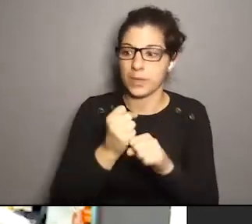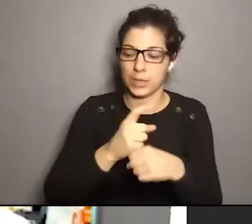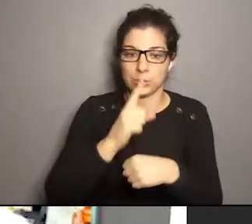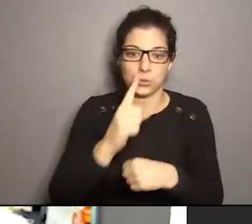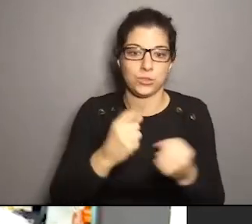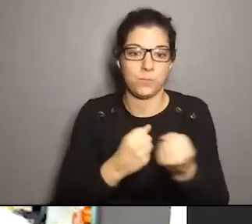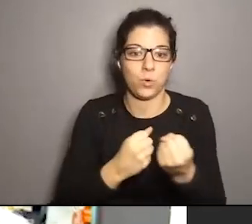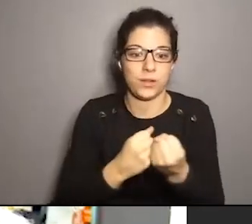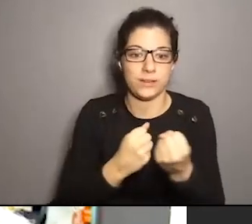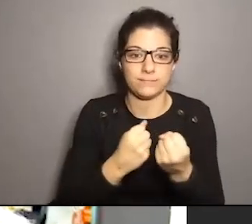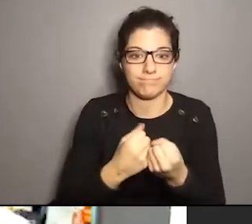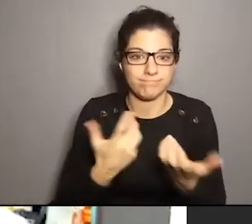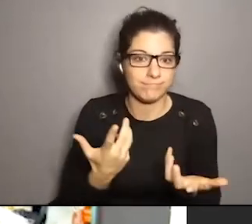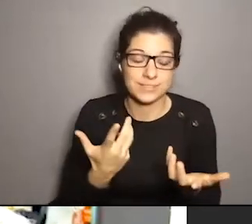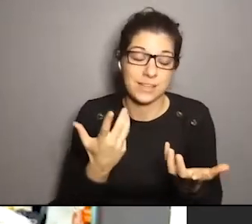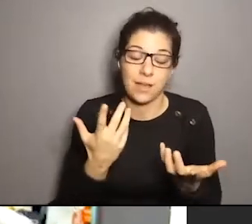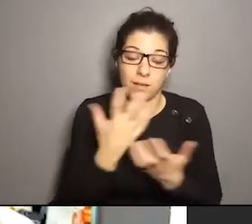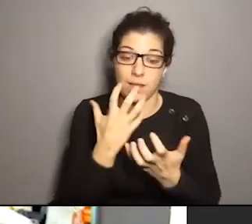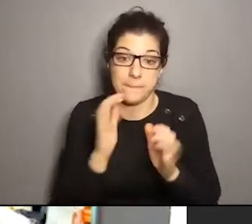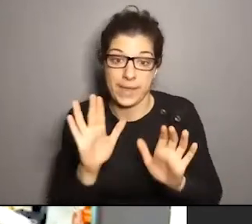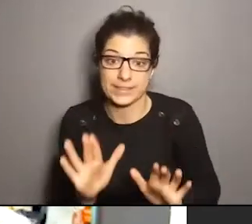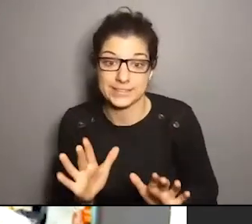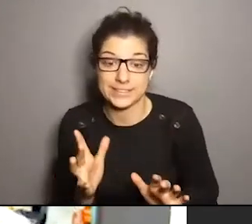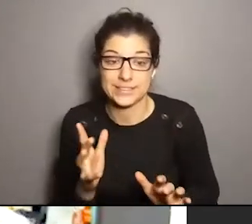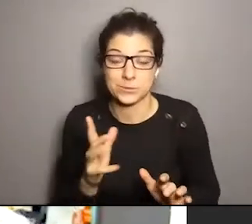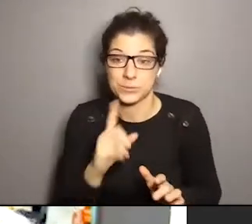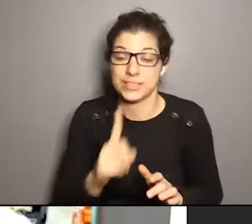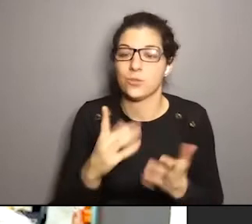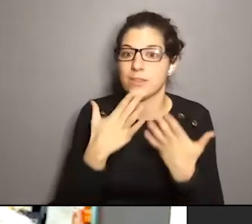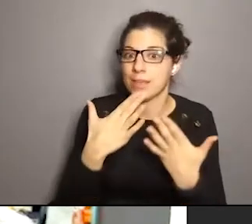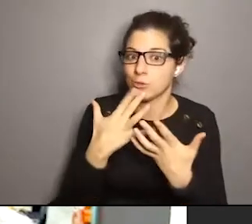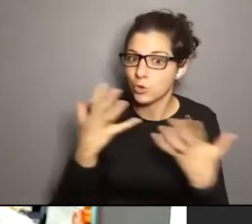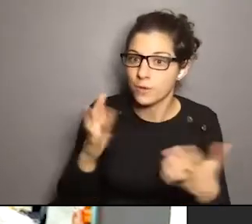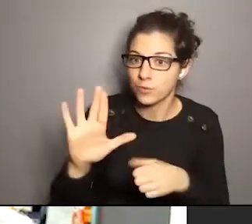which is invaluable. So thank you for the work that you're doing.